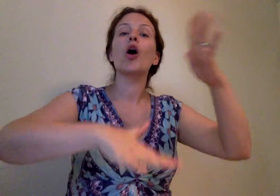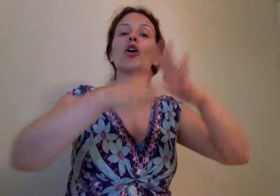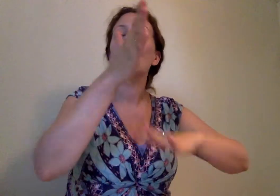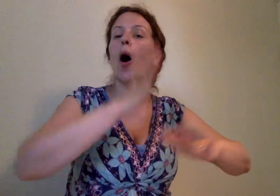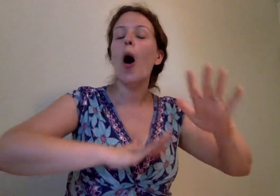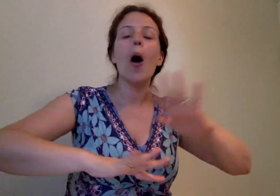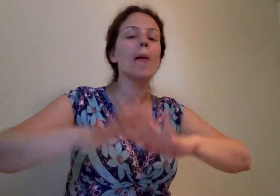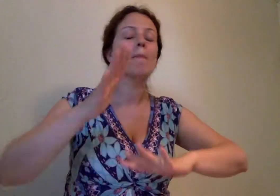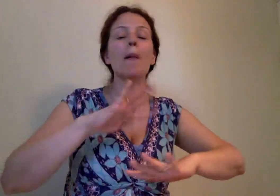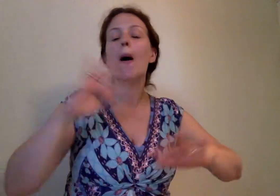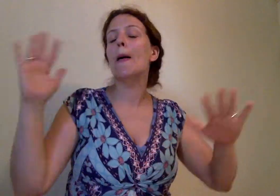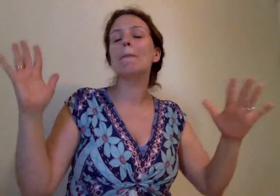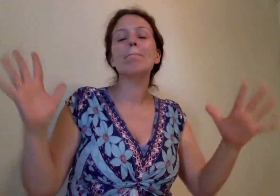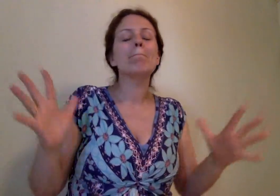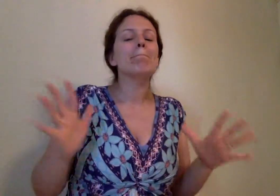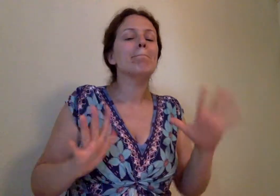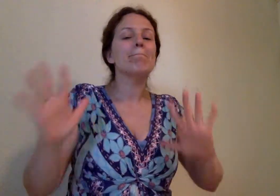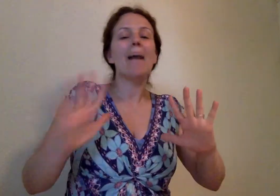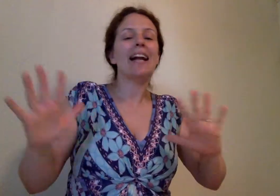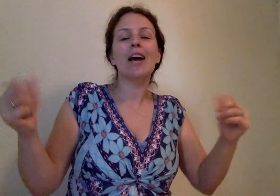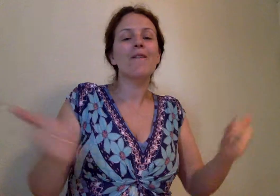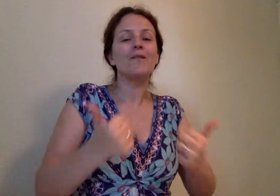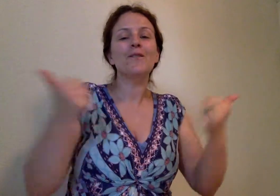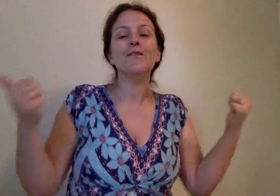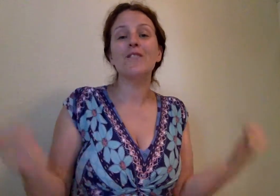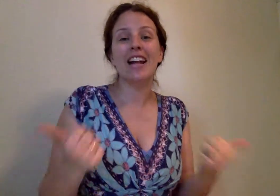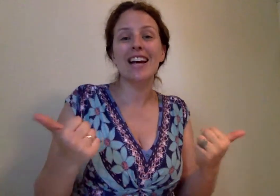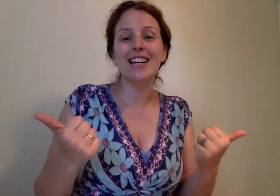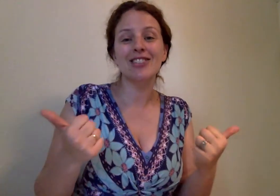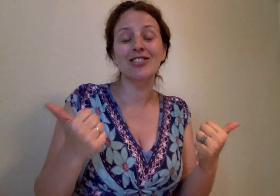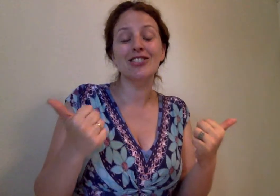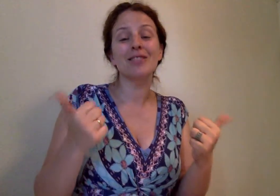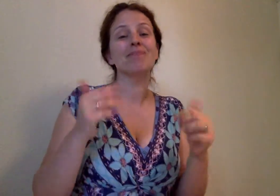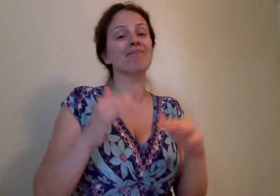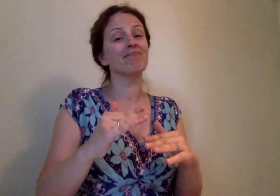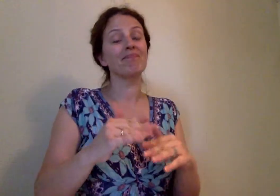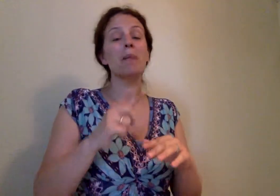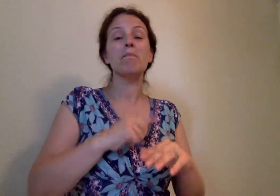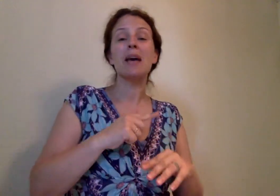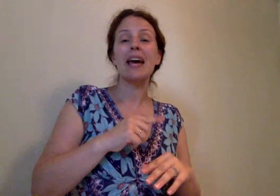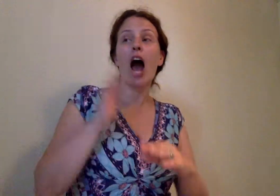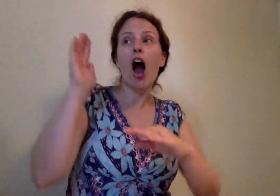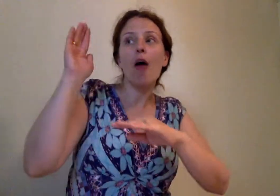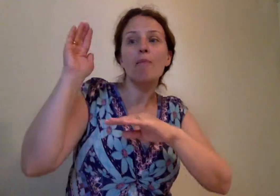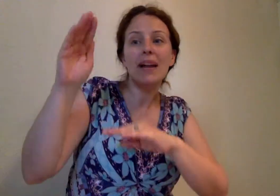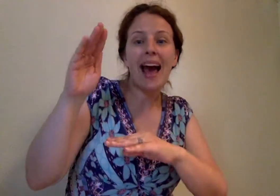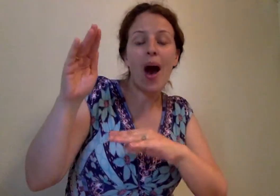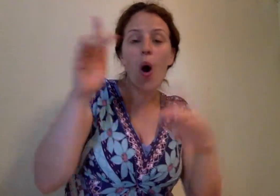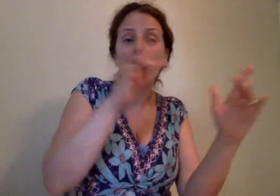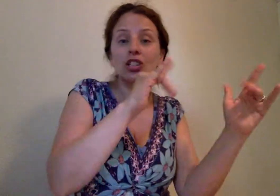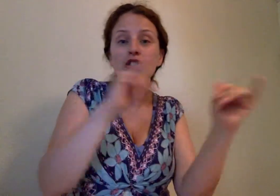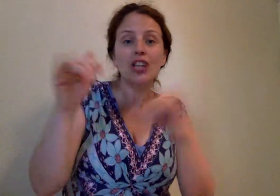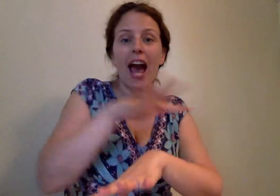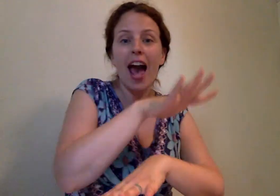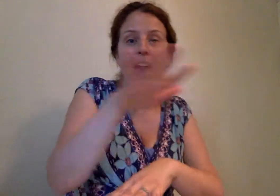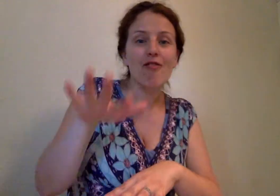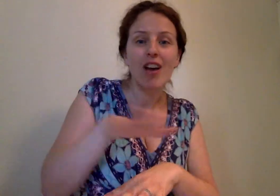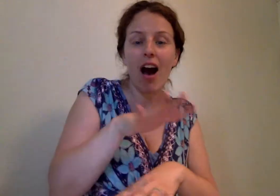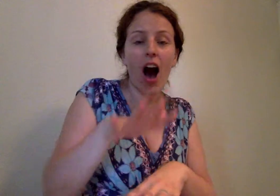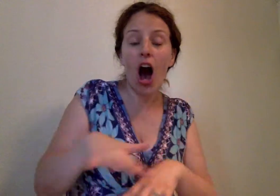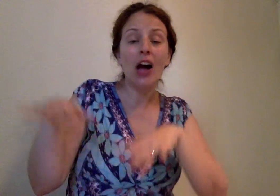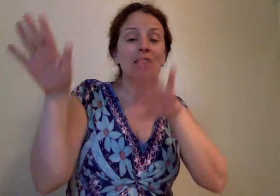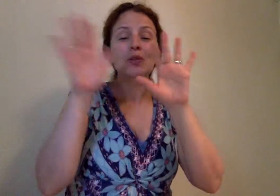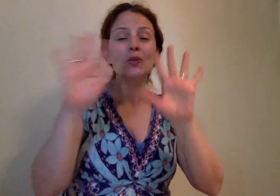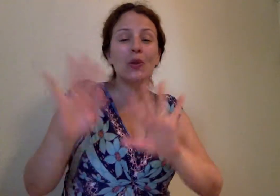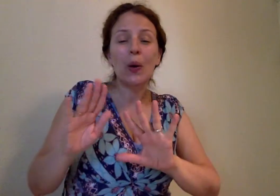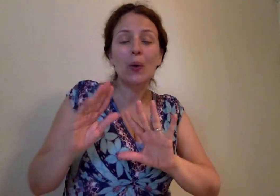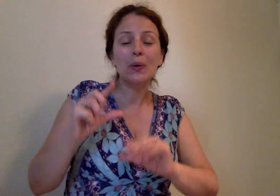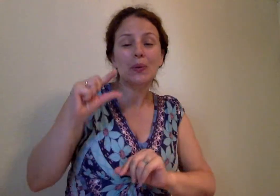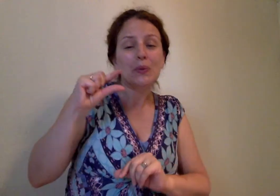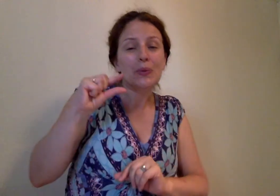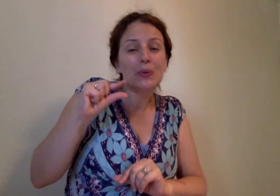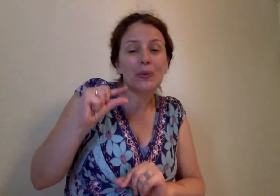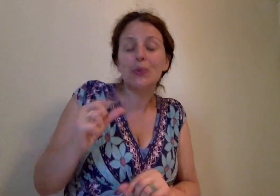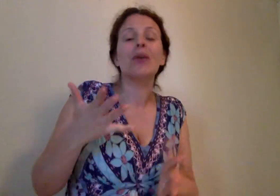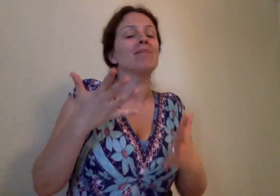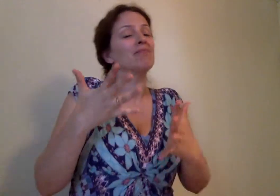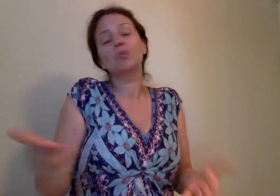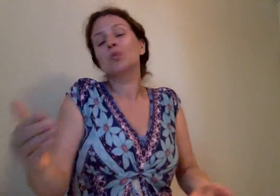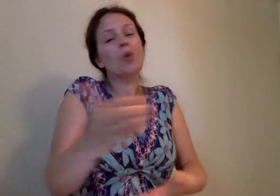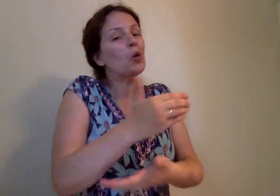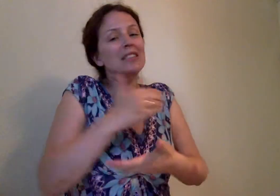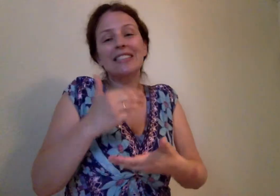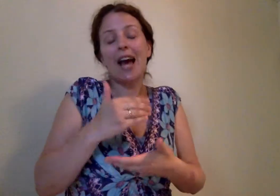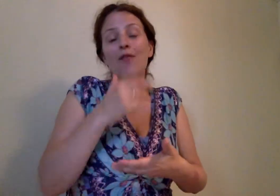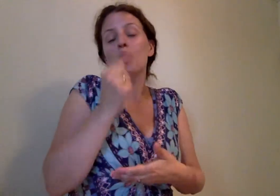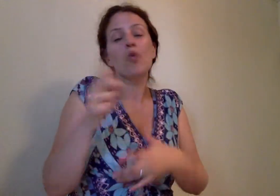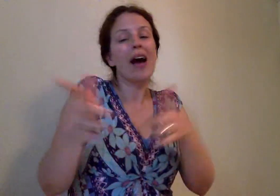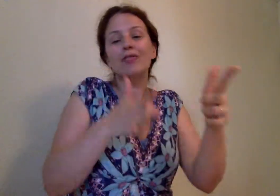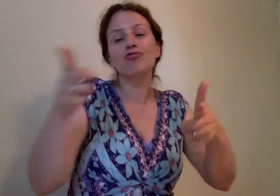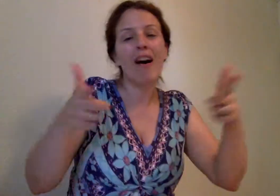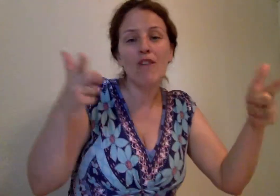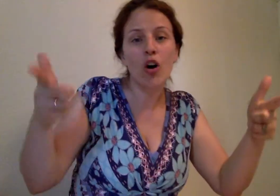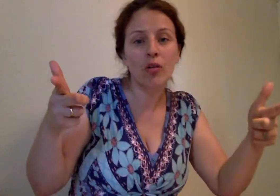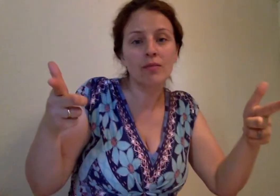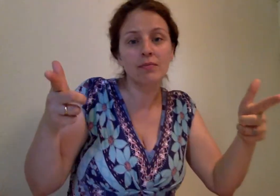"Calm, panic over, I've been out and checked the area, the snow is very thin. It's safe you can travel.